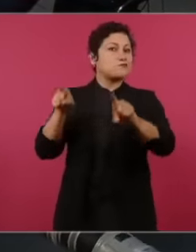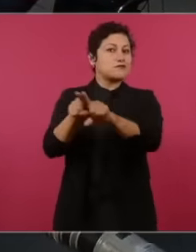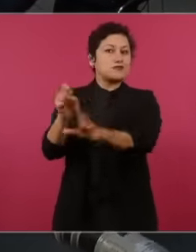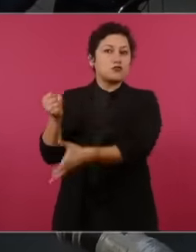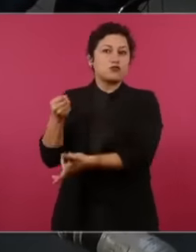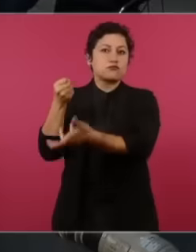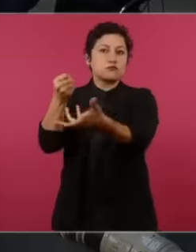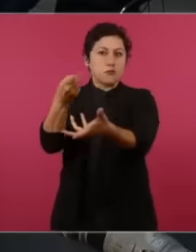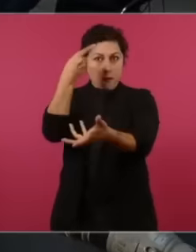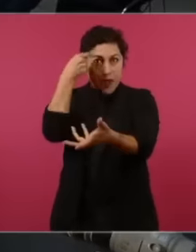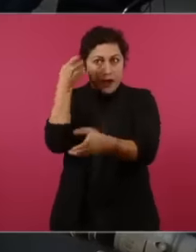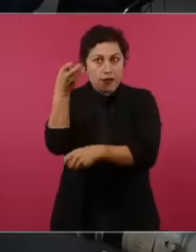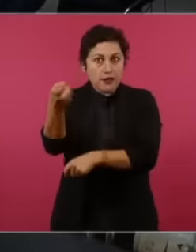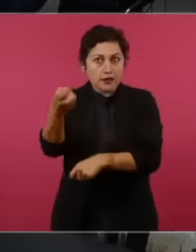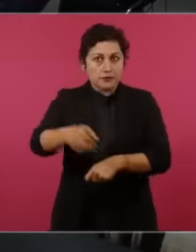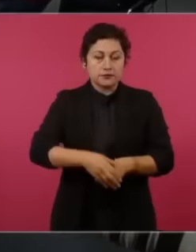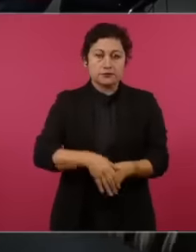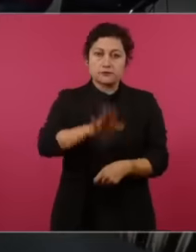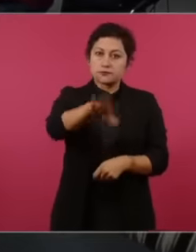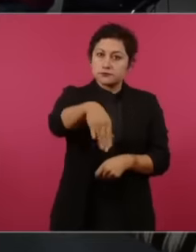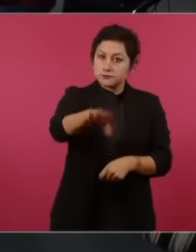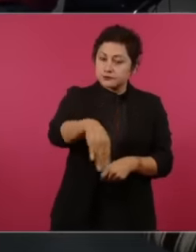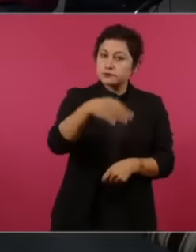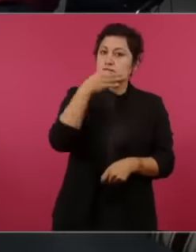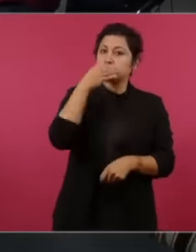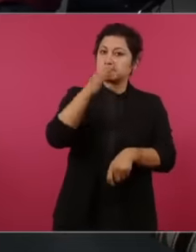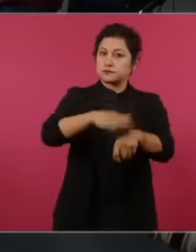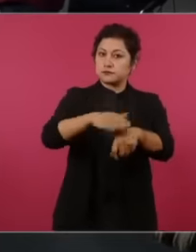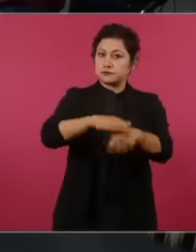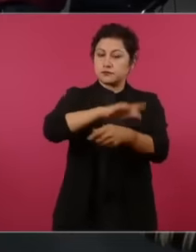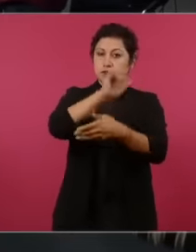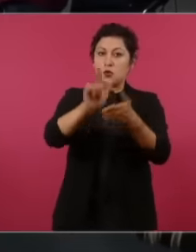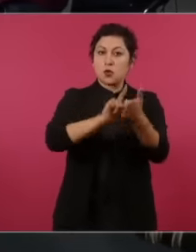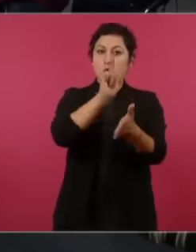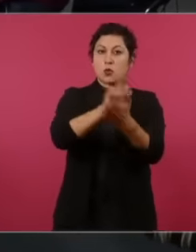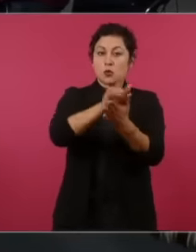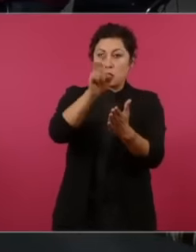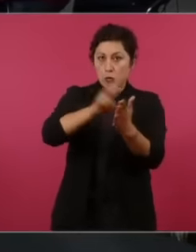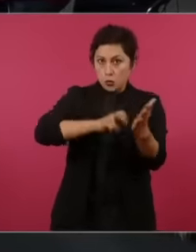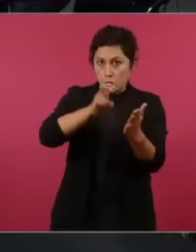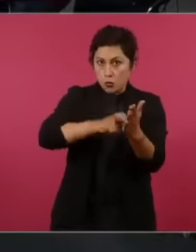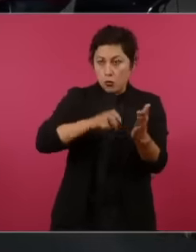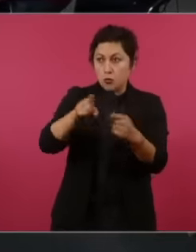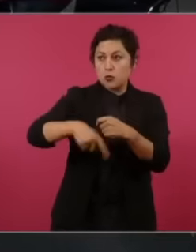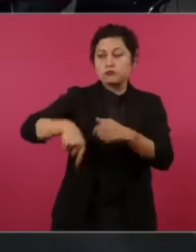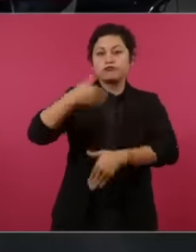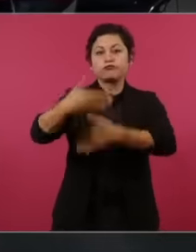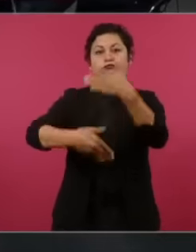reform of the judiciary is very likely to be approved in your government. With this reform, there will finally